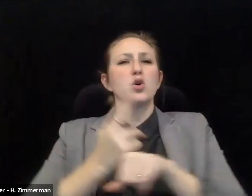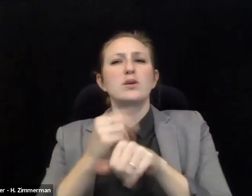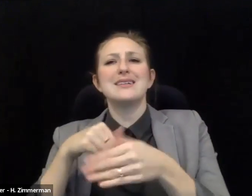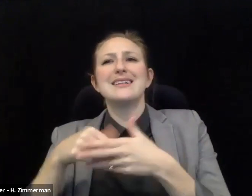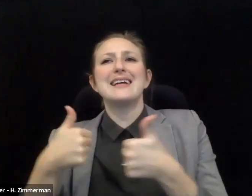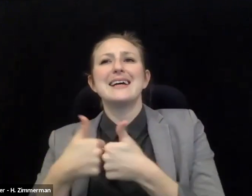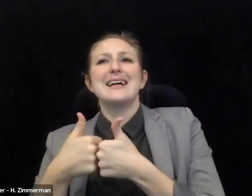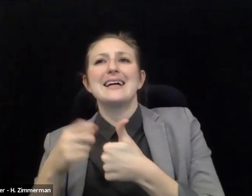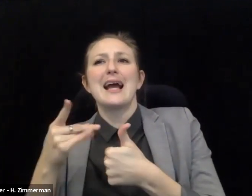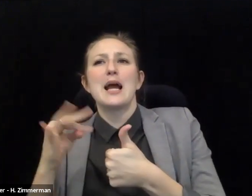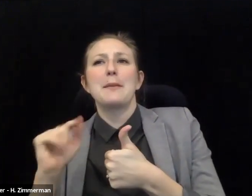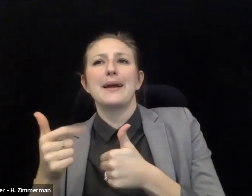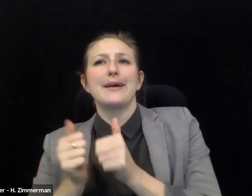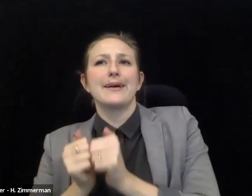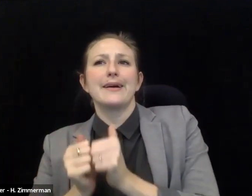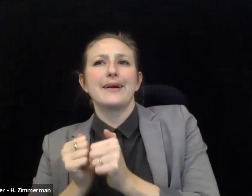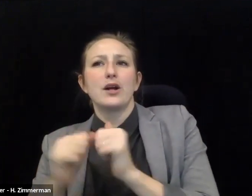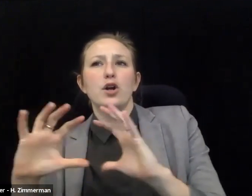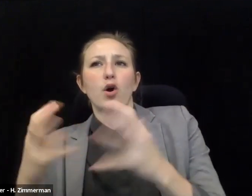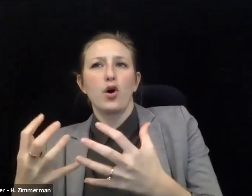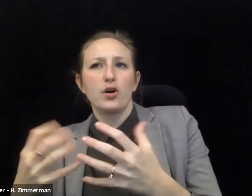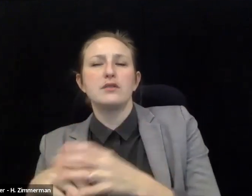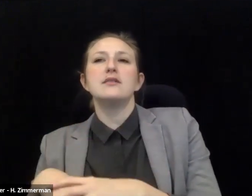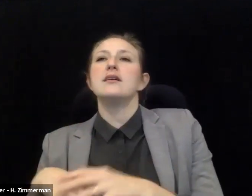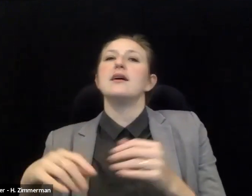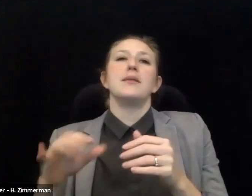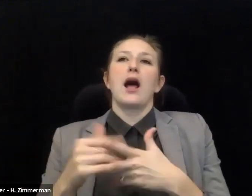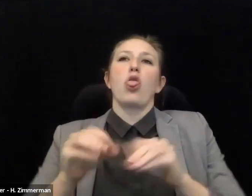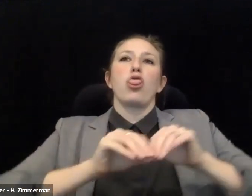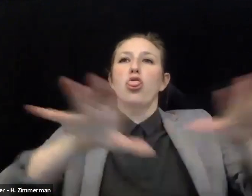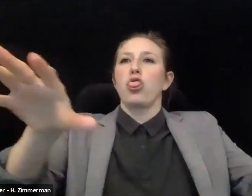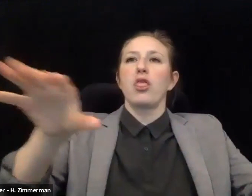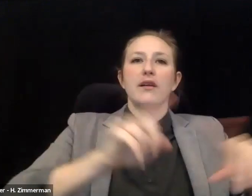seeing a lot more usage in conferences, and I guess virtual exchange programs too